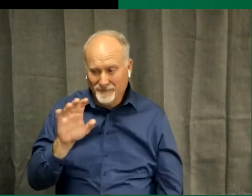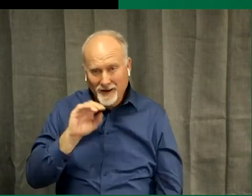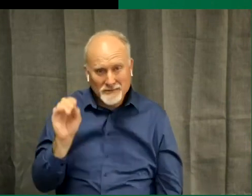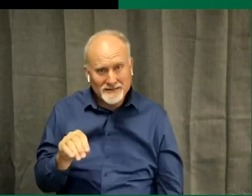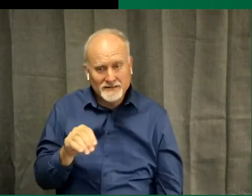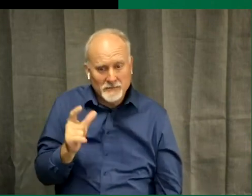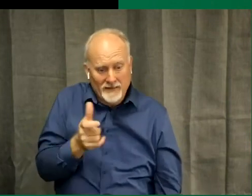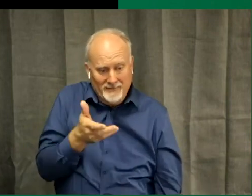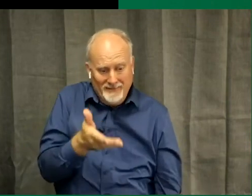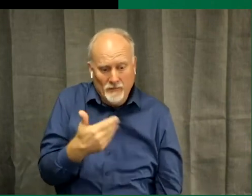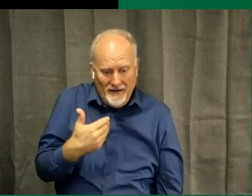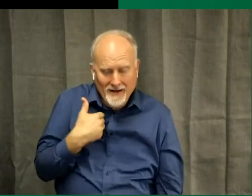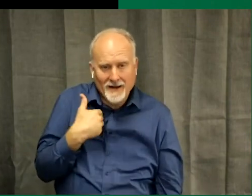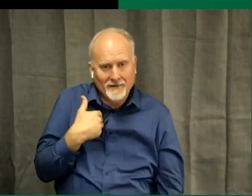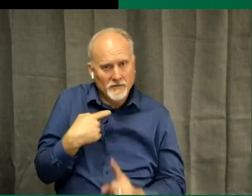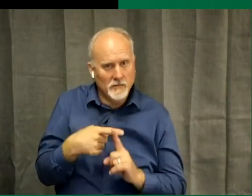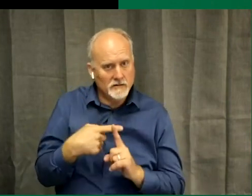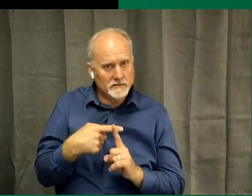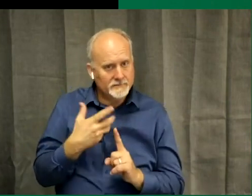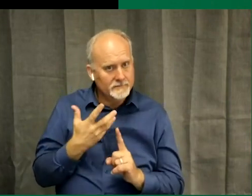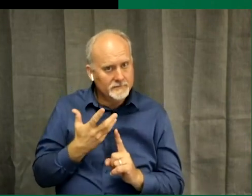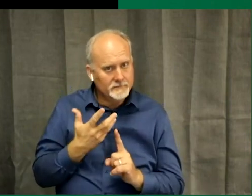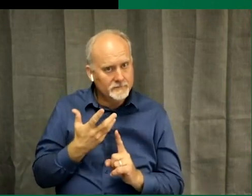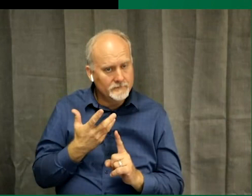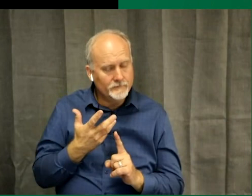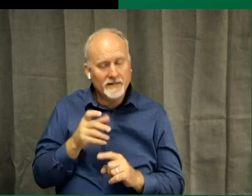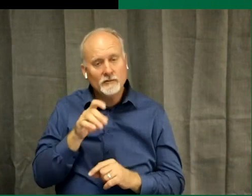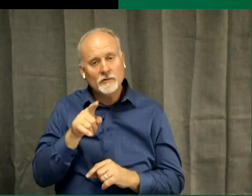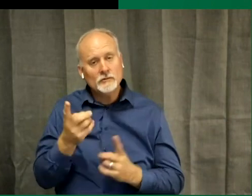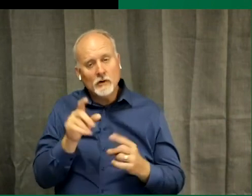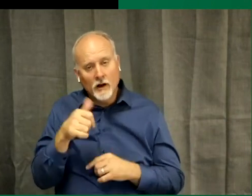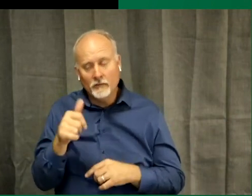there is cover positive so if you're also doing other risky things like not wearing your mask